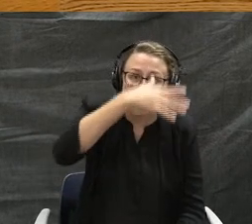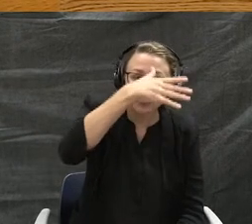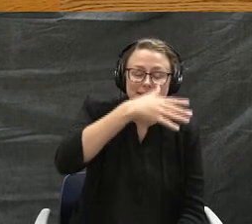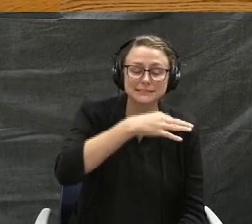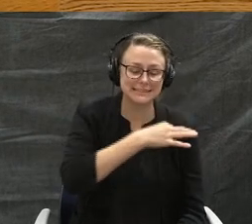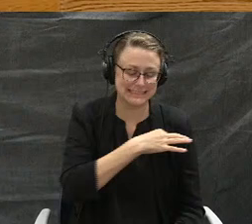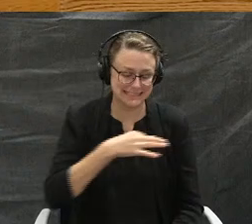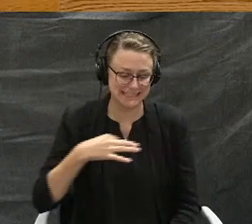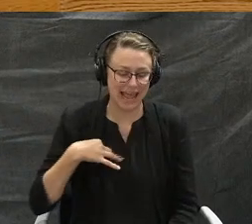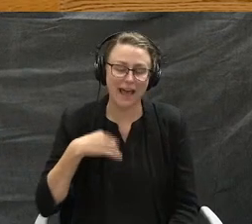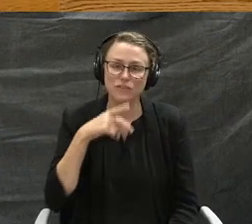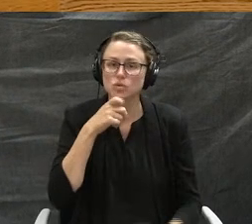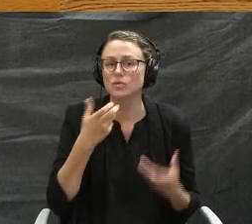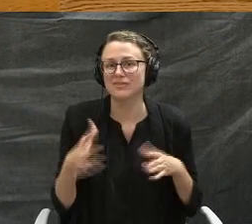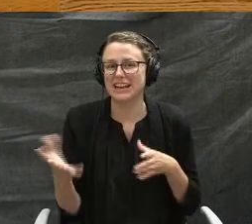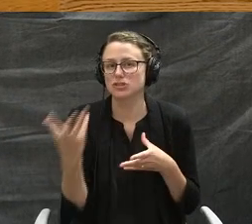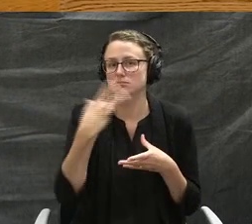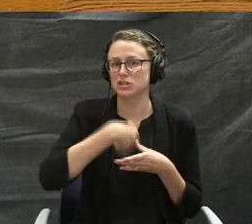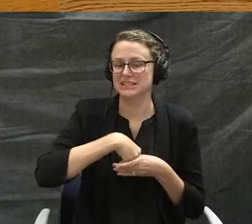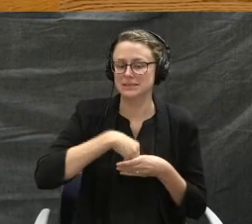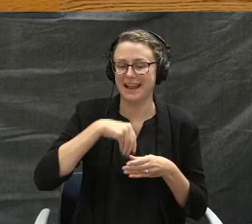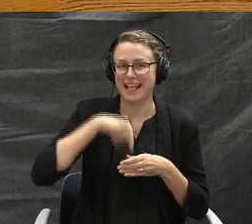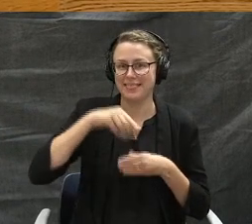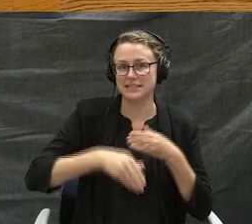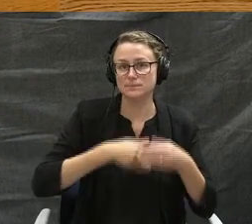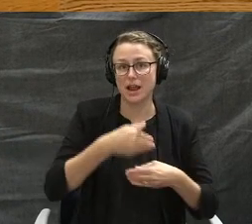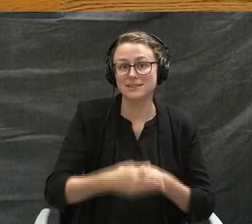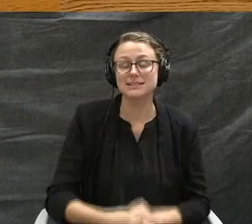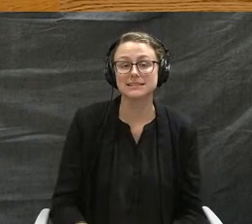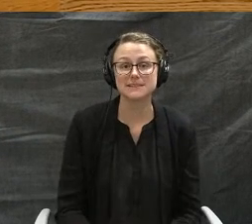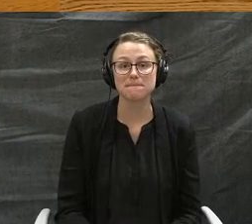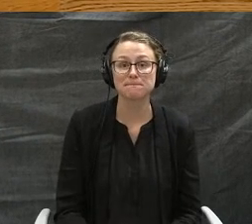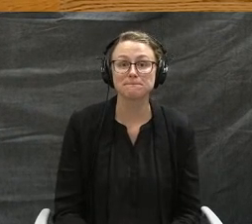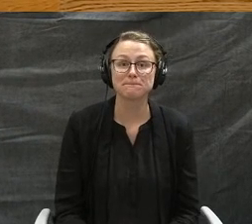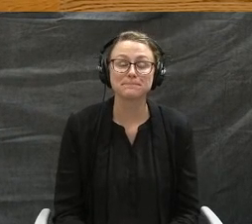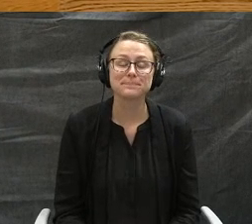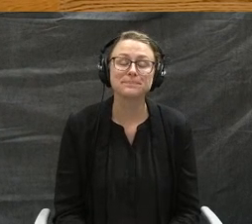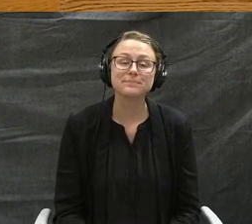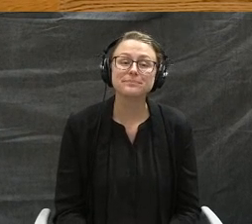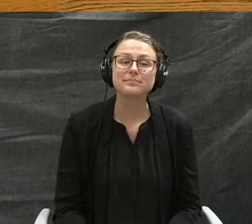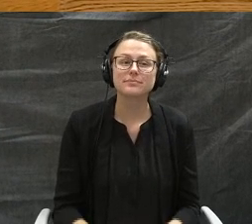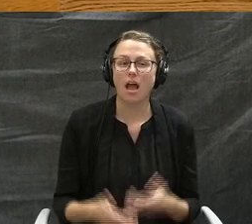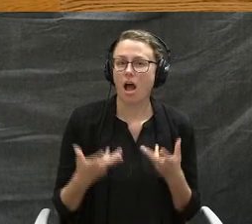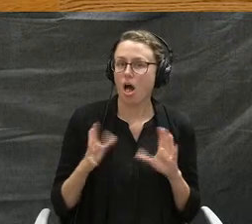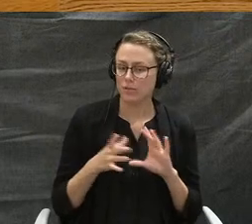that process. We also, as I said earlier, thank the parents have